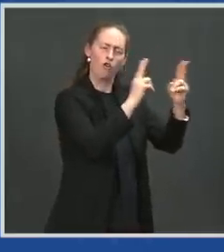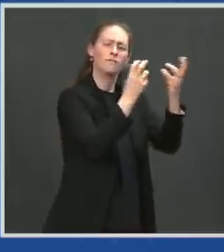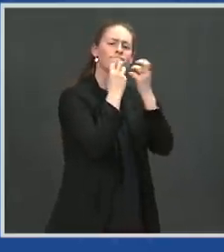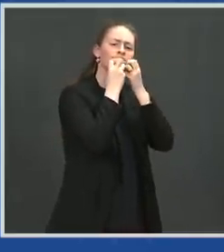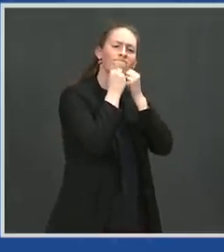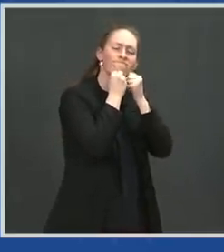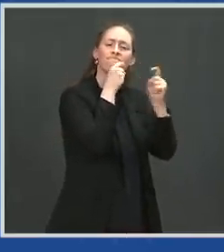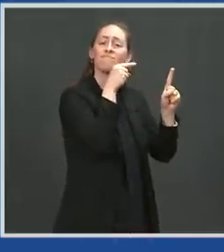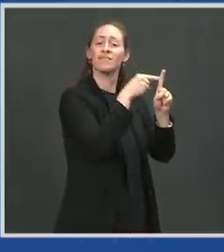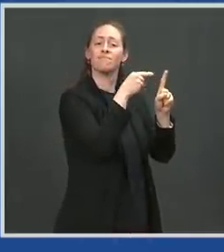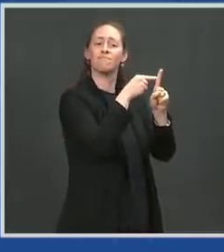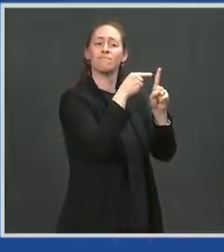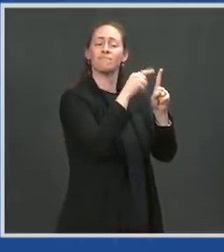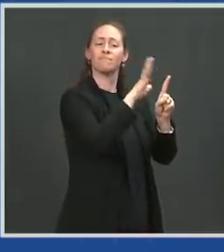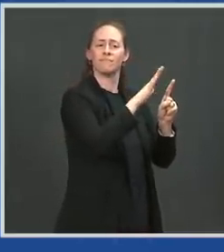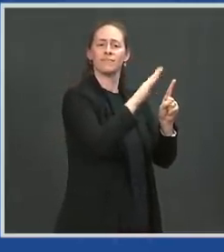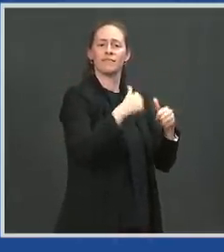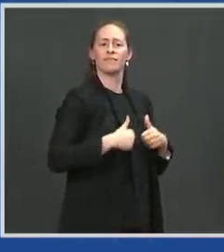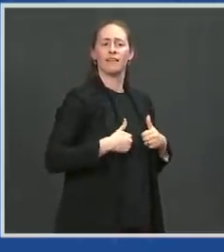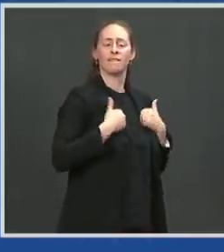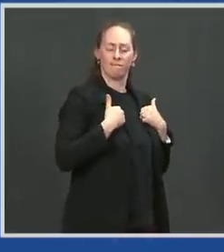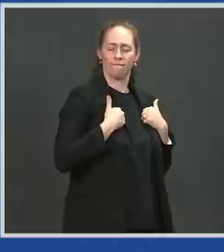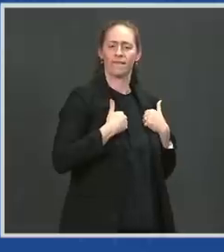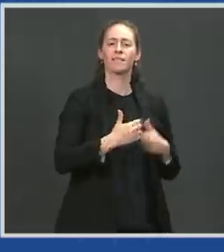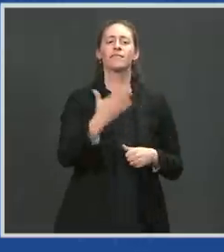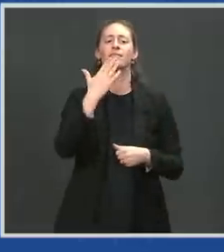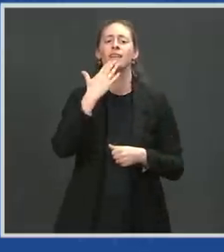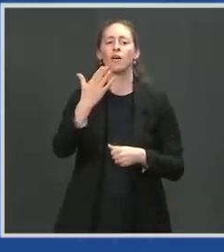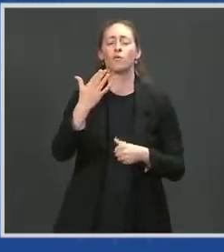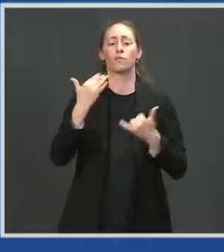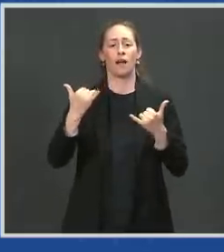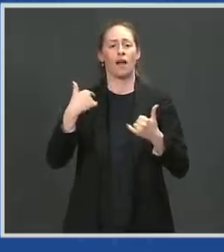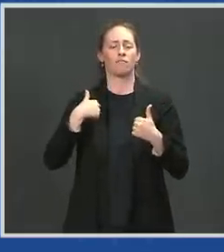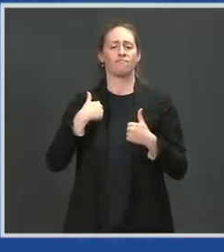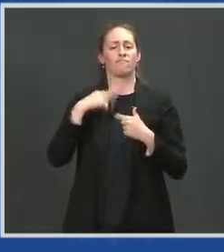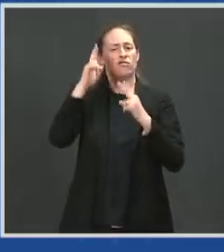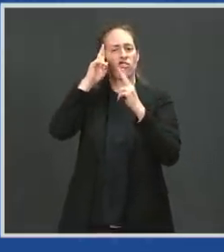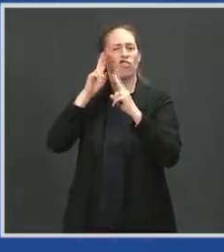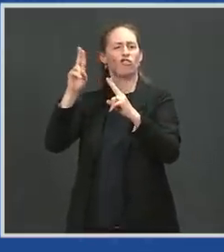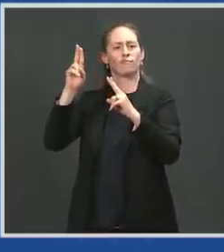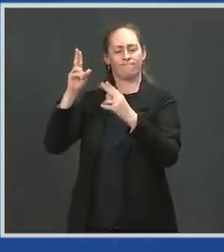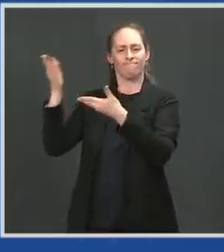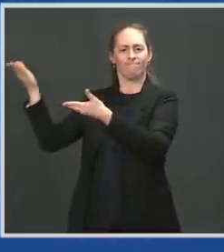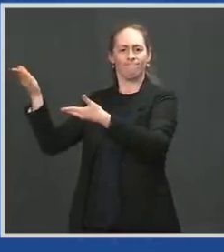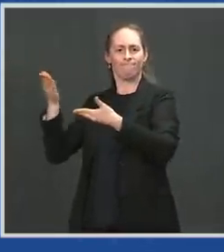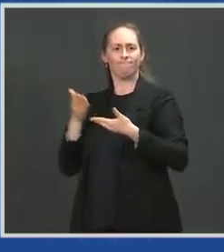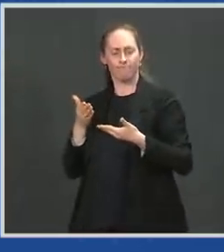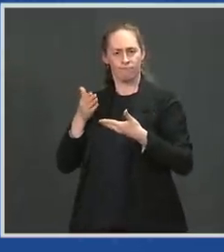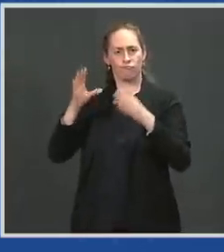Thank you. And now, it is my great honor to introduce the President of the United States, Joe Biden.